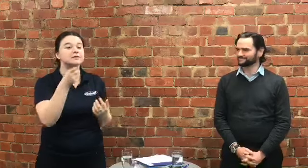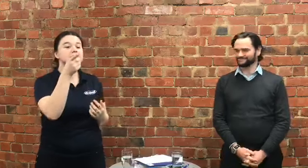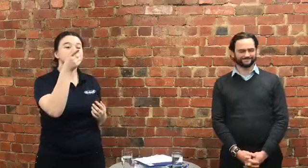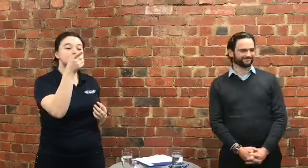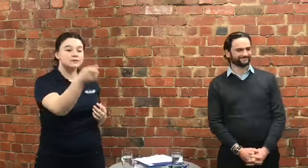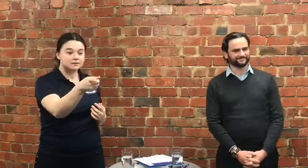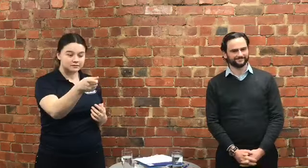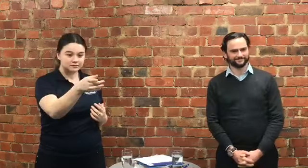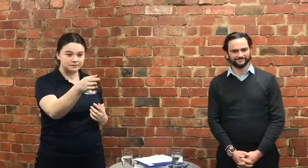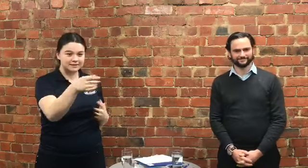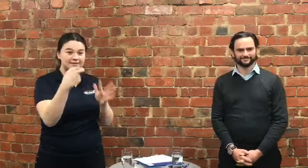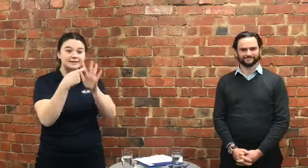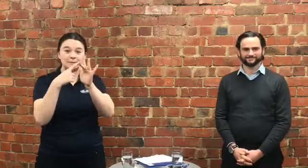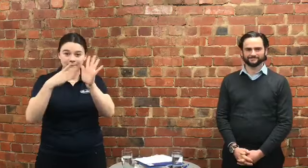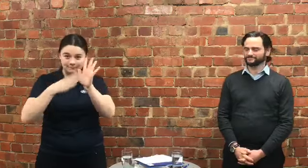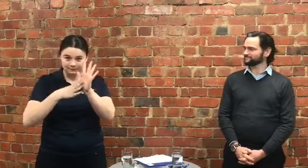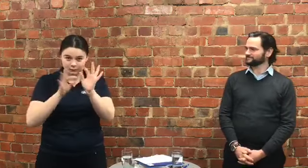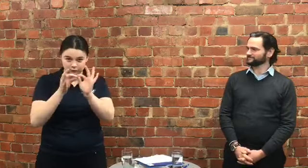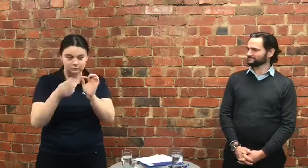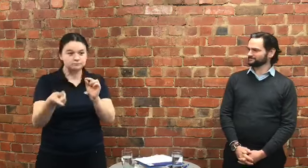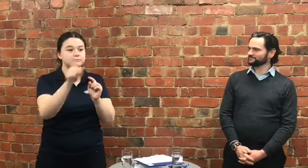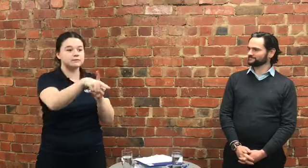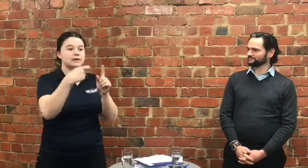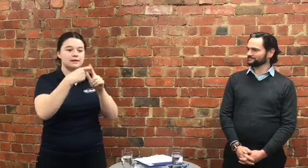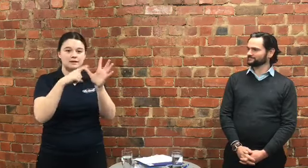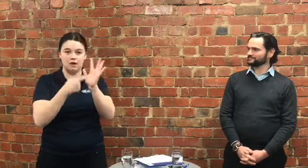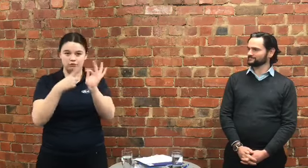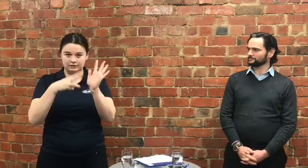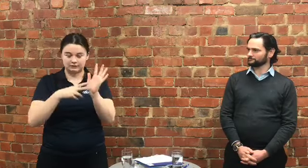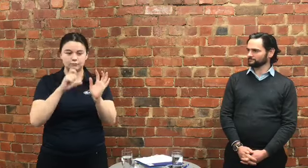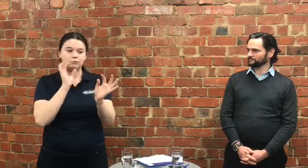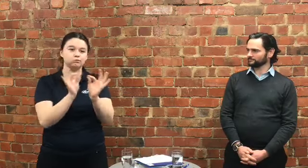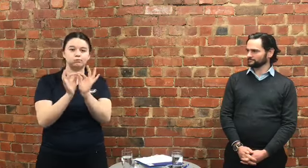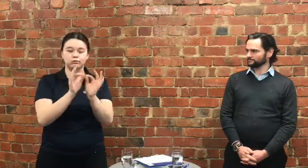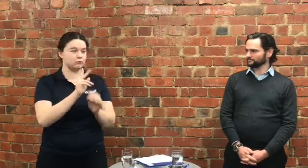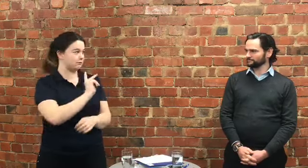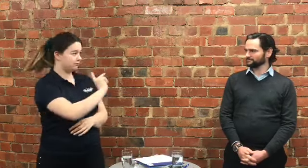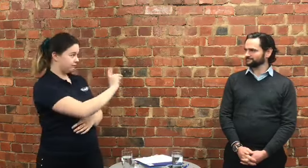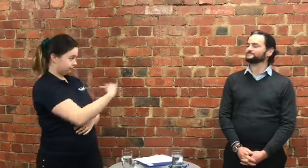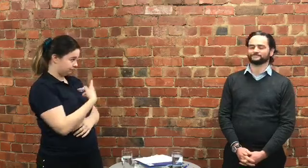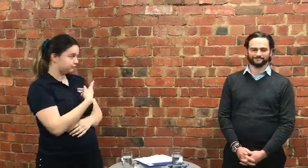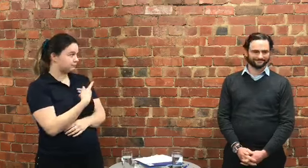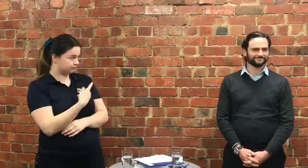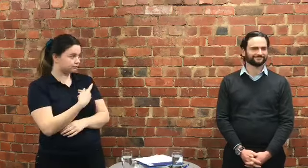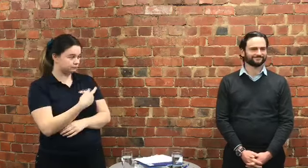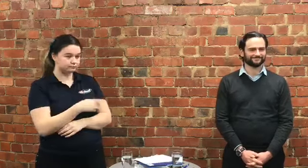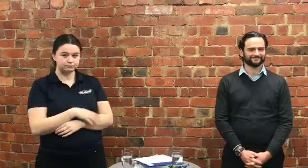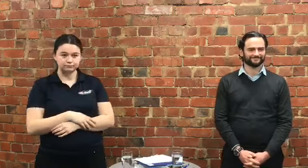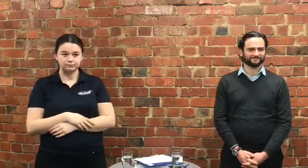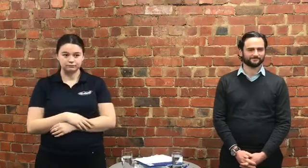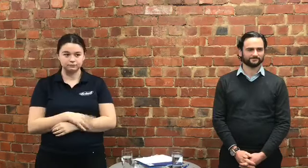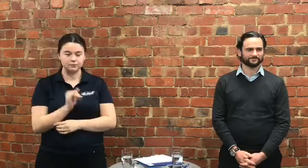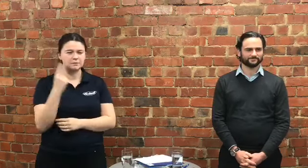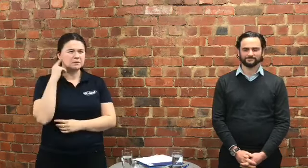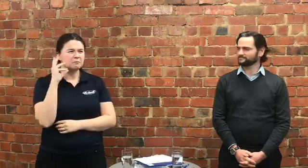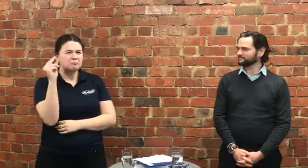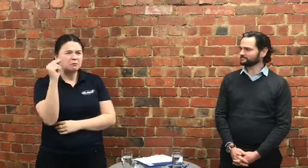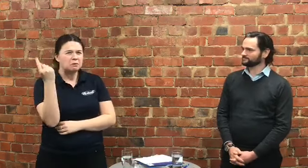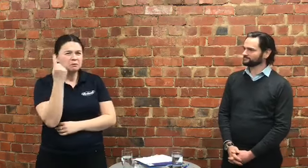We have two interpreters here this evening. We have Kim Saxton, who's currently not interpreting. And there's also Karen Clare, who's currently